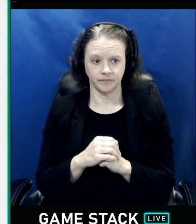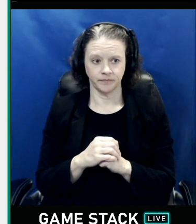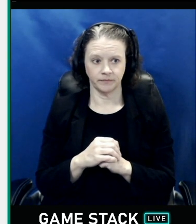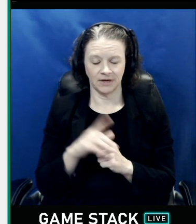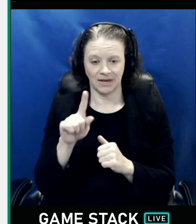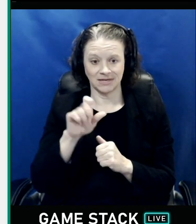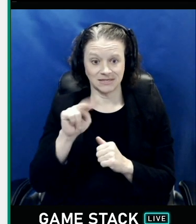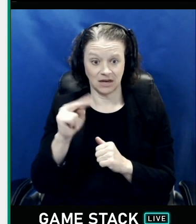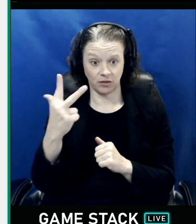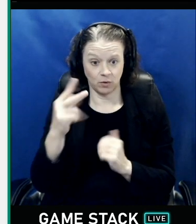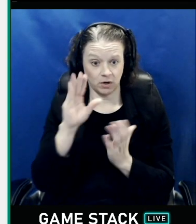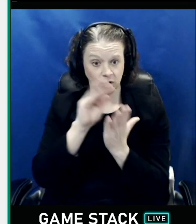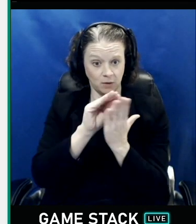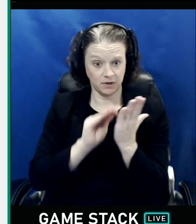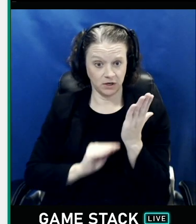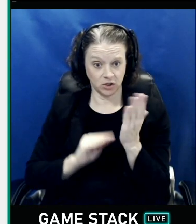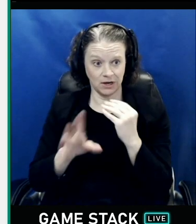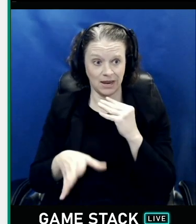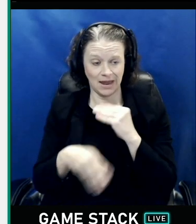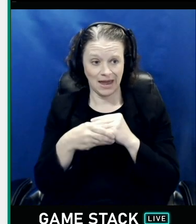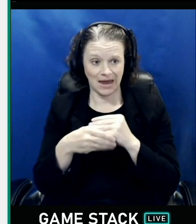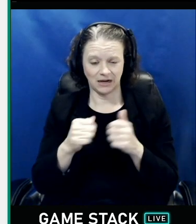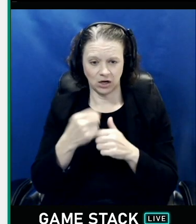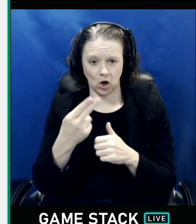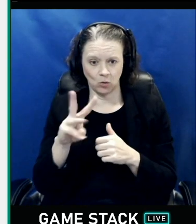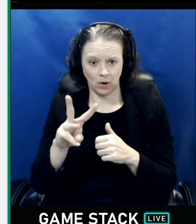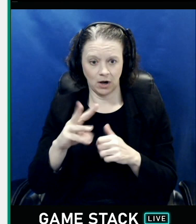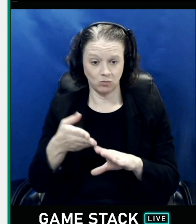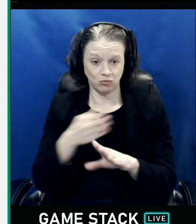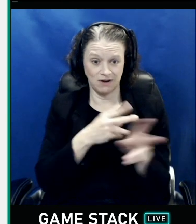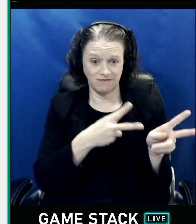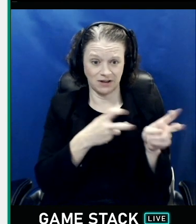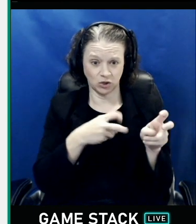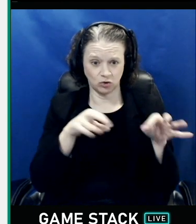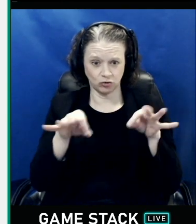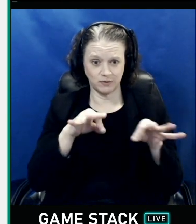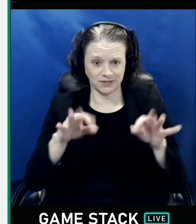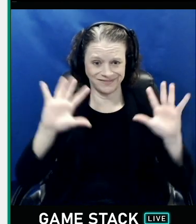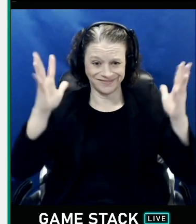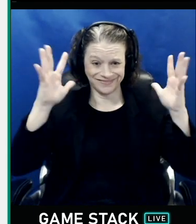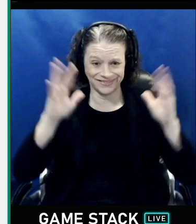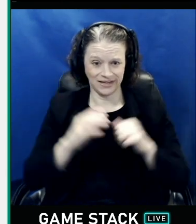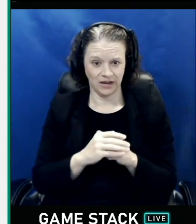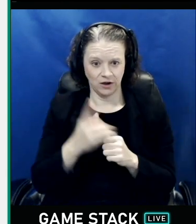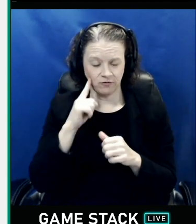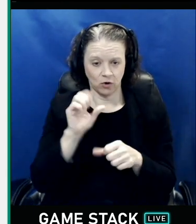Zen 3 documentation added hardware prefetcher descriptions. Yay! For workloads that miss in the L1 or L2 caches,